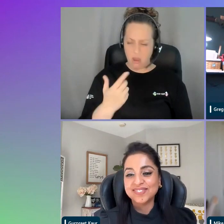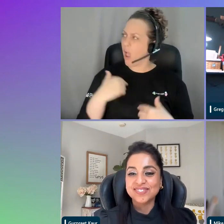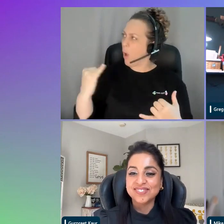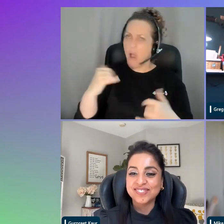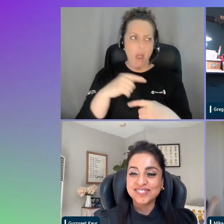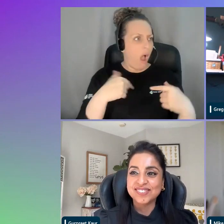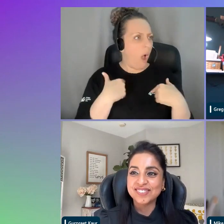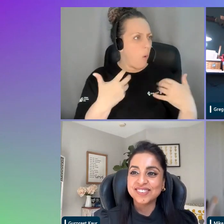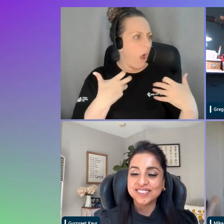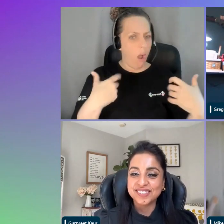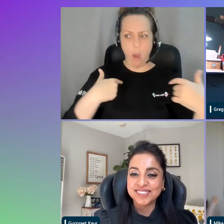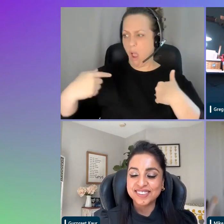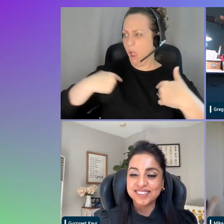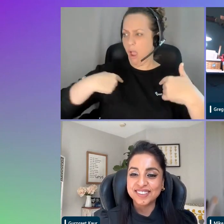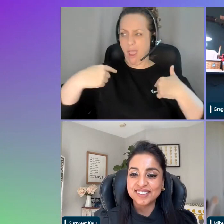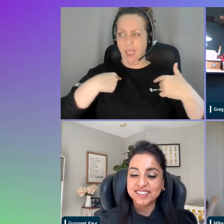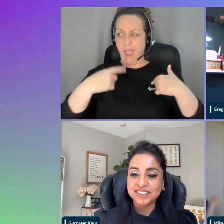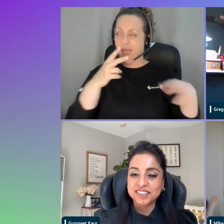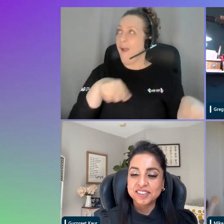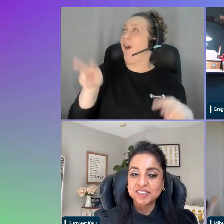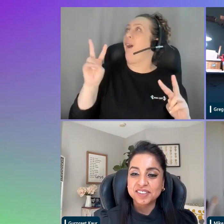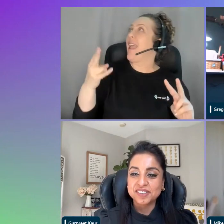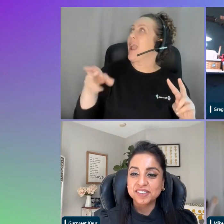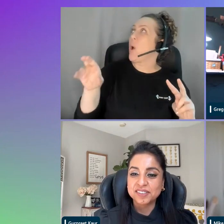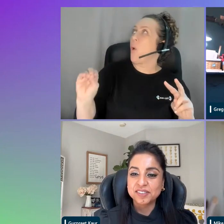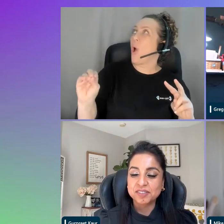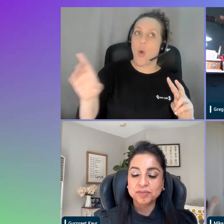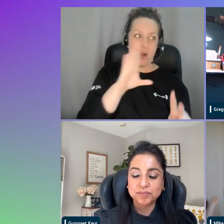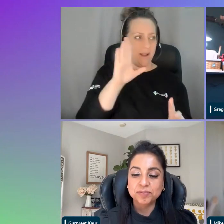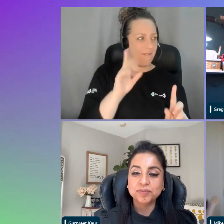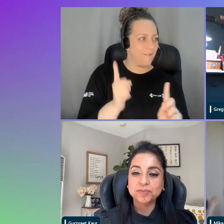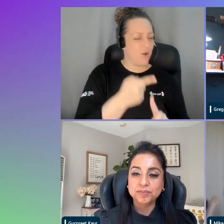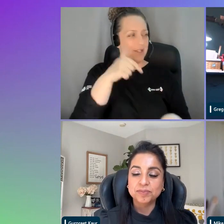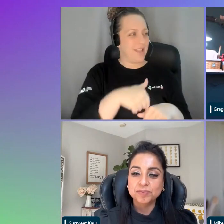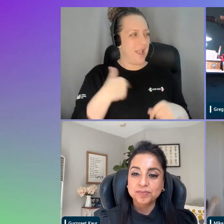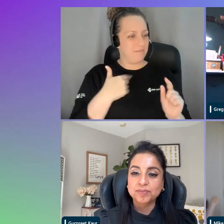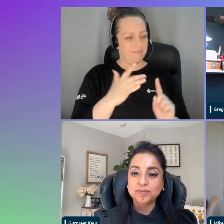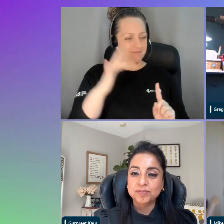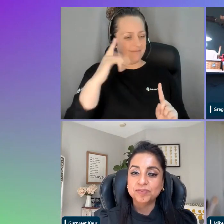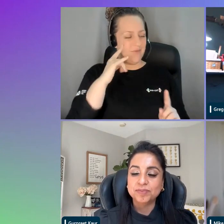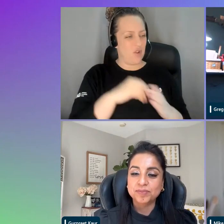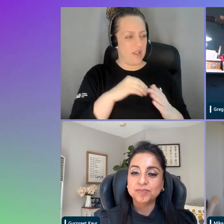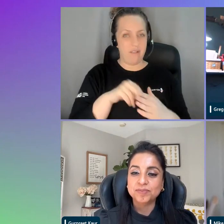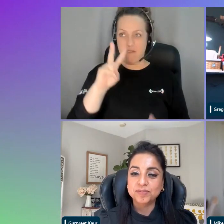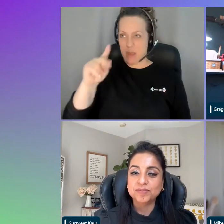I want to be on stage. And all of a sudden he became this hero for doing something that had never been done. Uh, the VP was